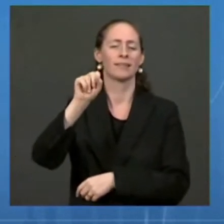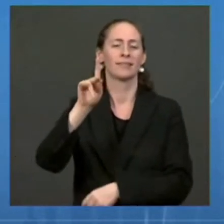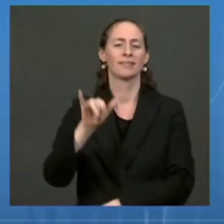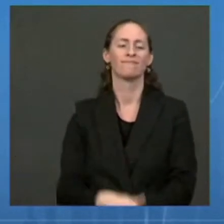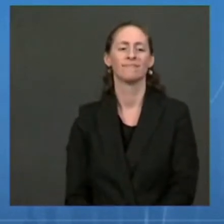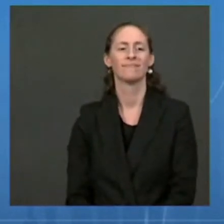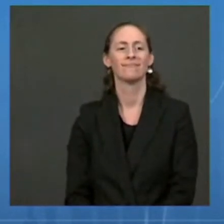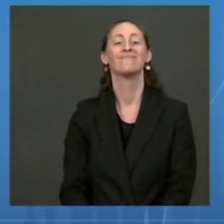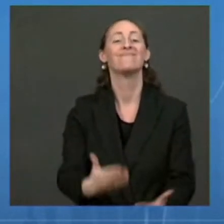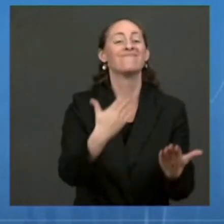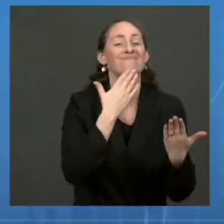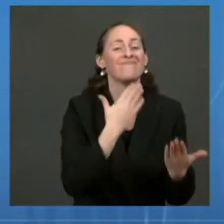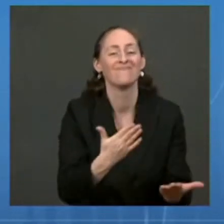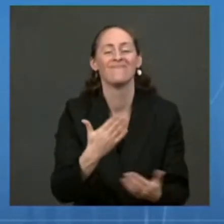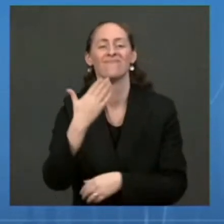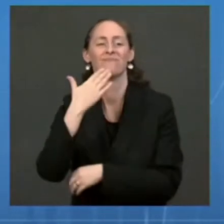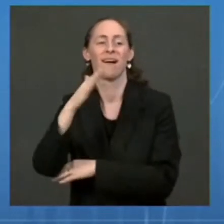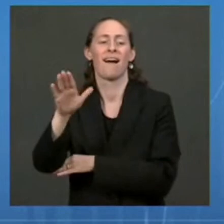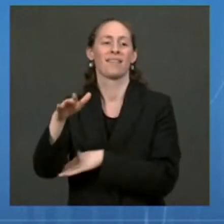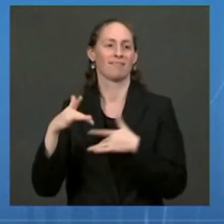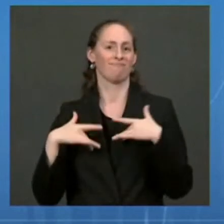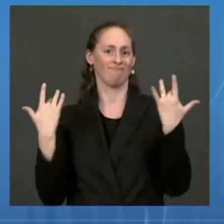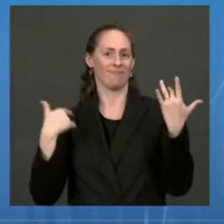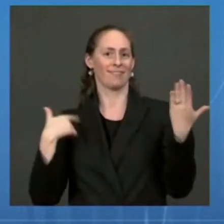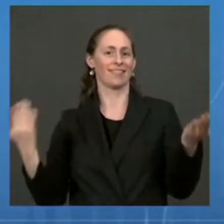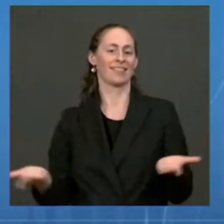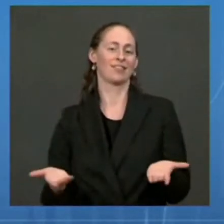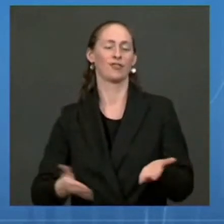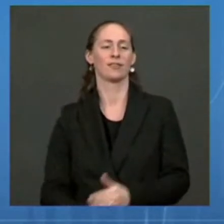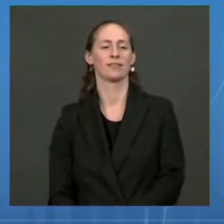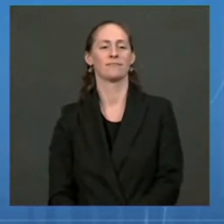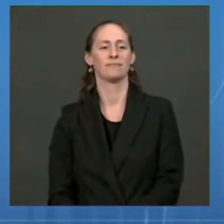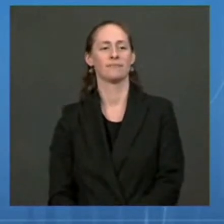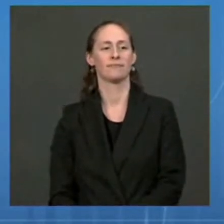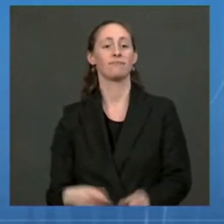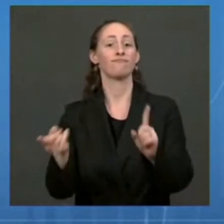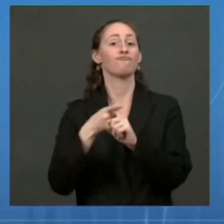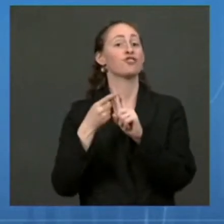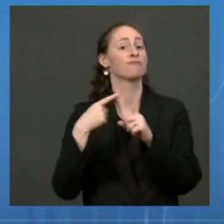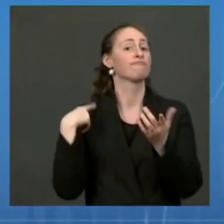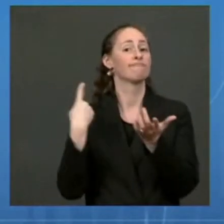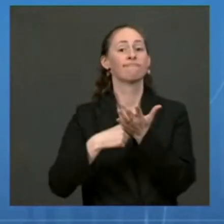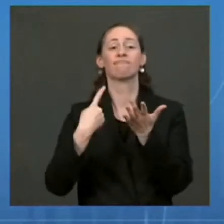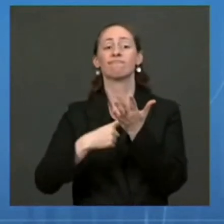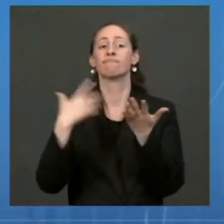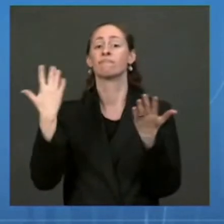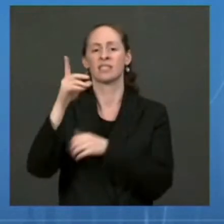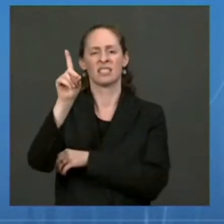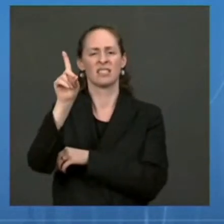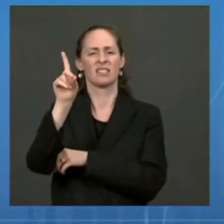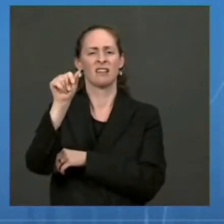WITH THAT I WILL HAND IT OVER TO